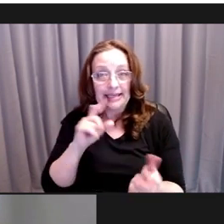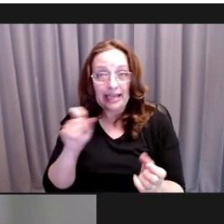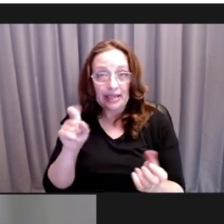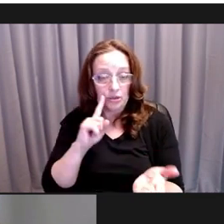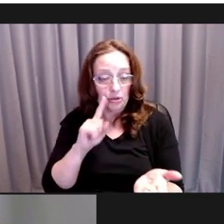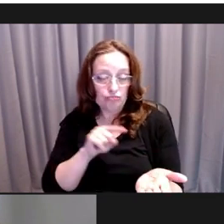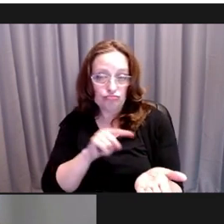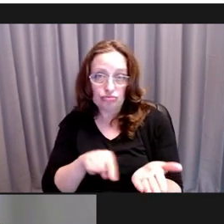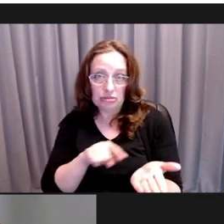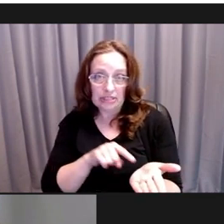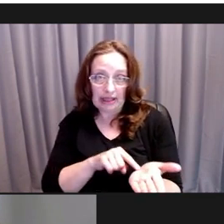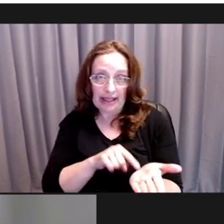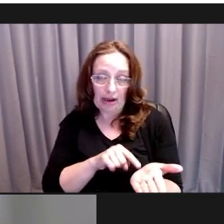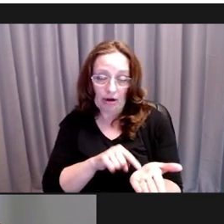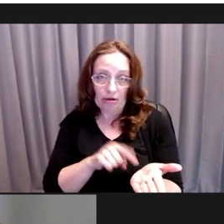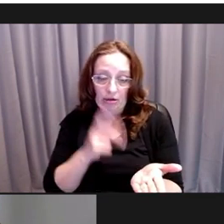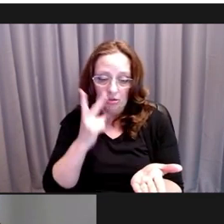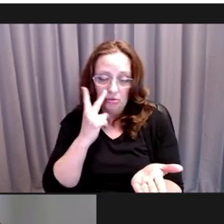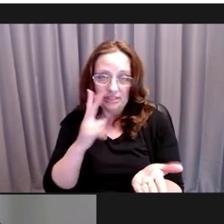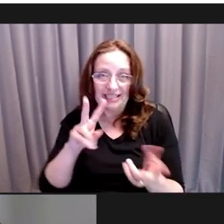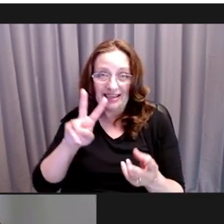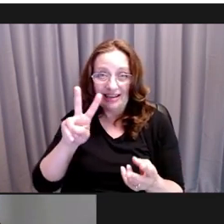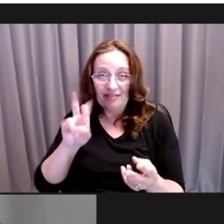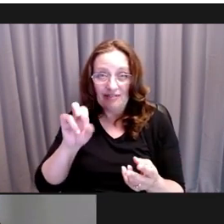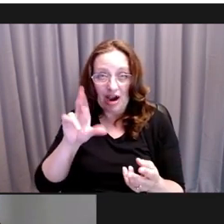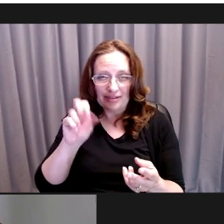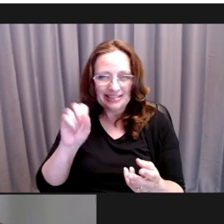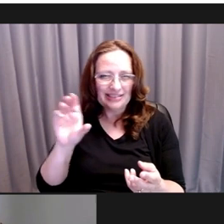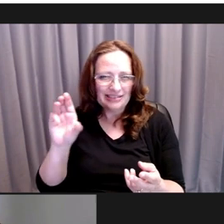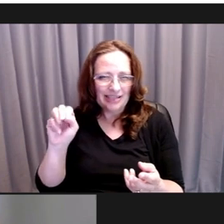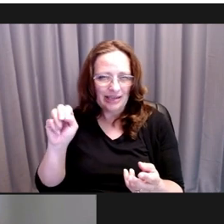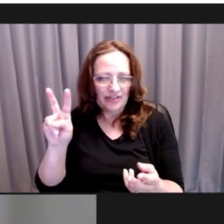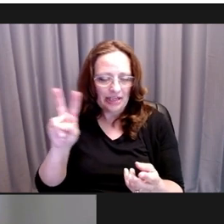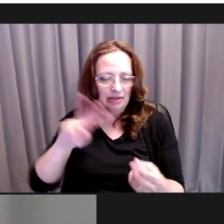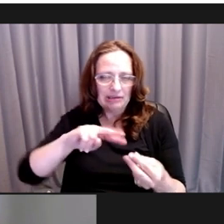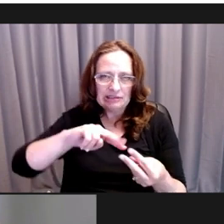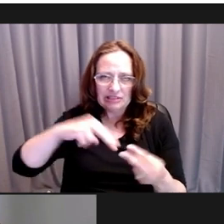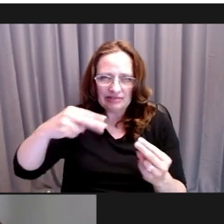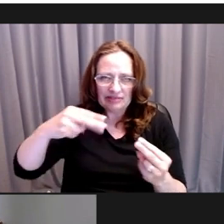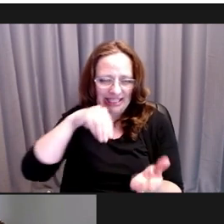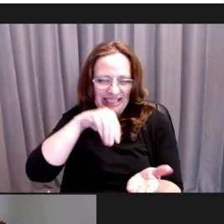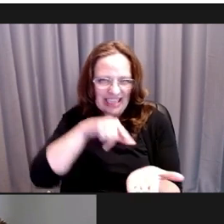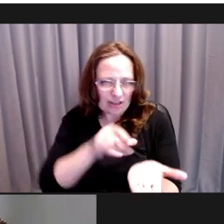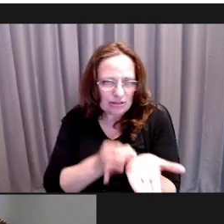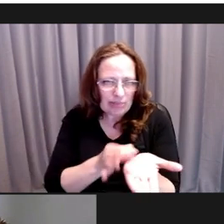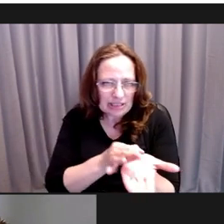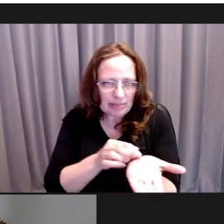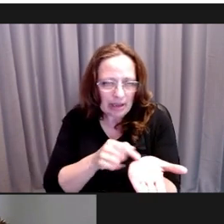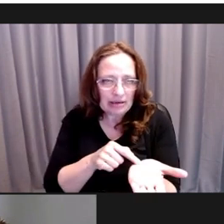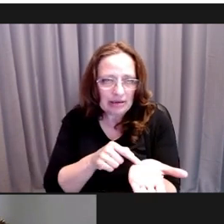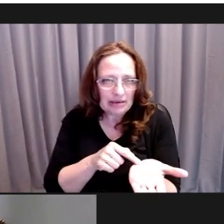And in fact, you can. Just the yield for that is not that great. And so... It's something that you